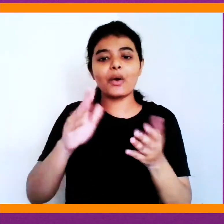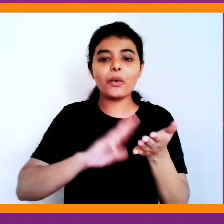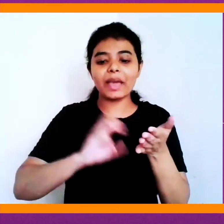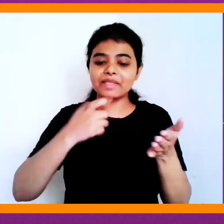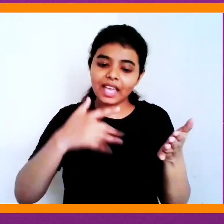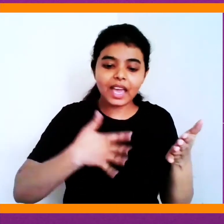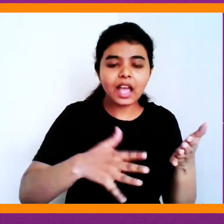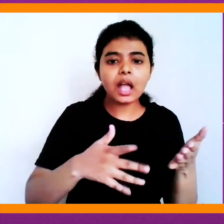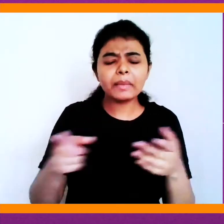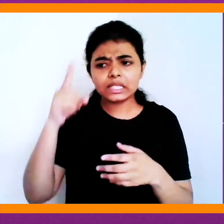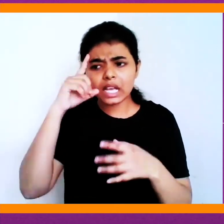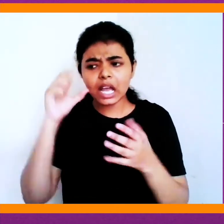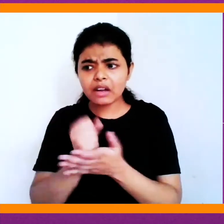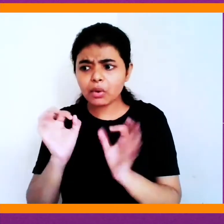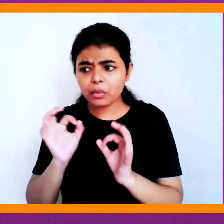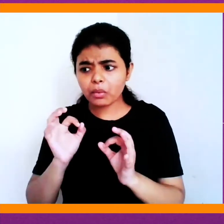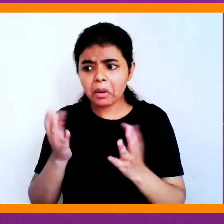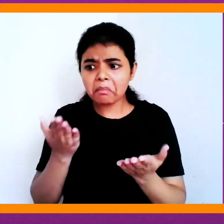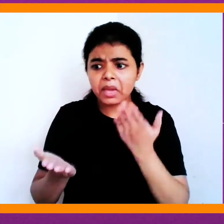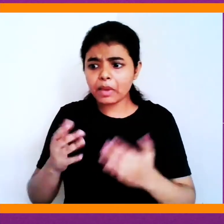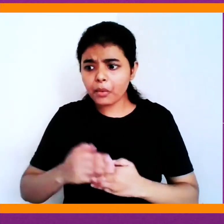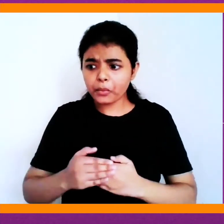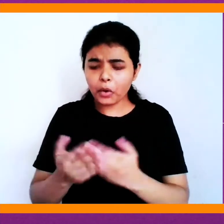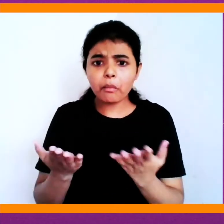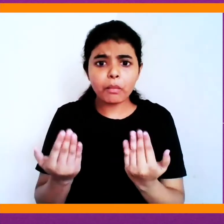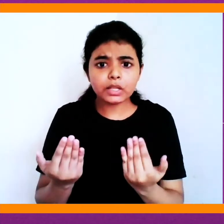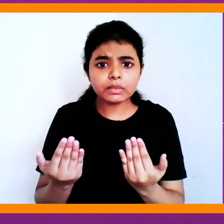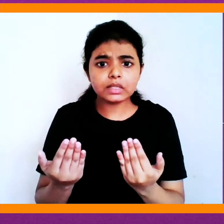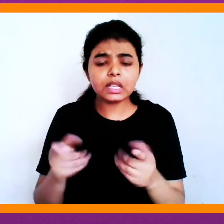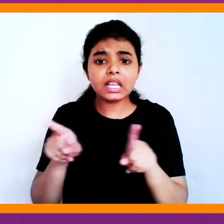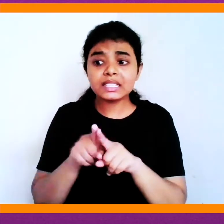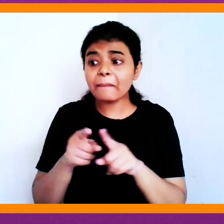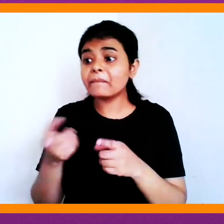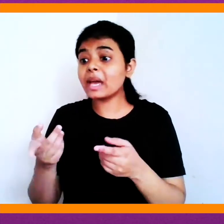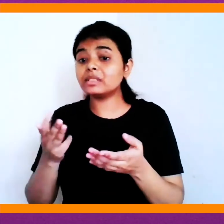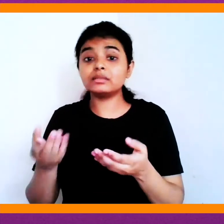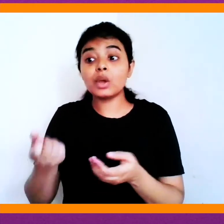that the contraceptive has worked or not they may end up with a delay in periods now the point is